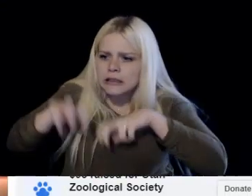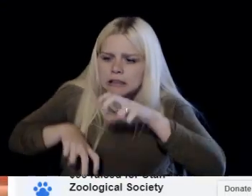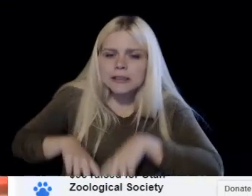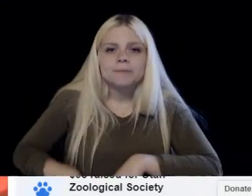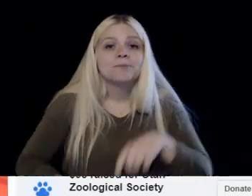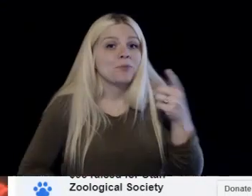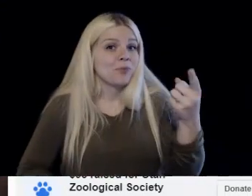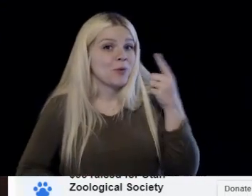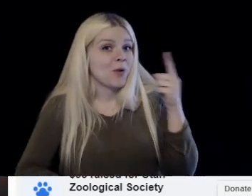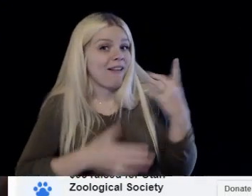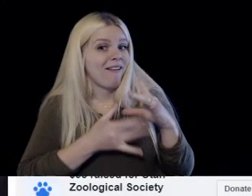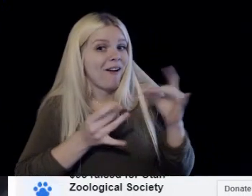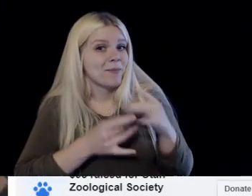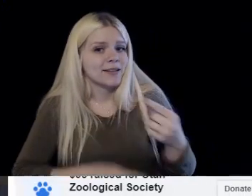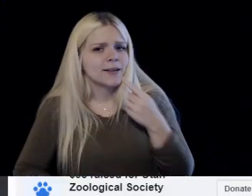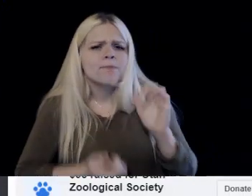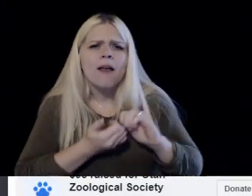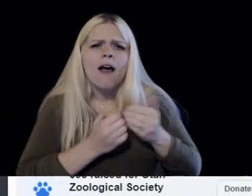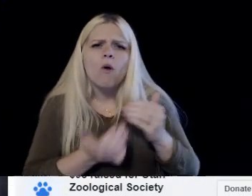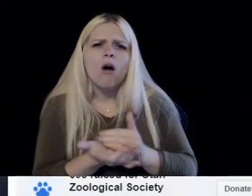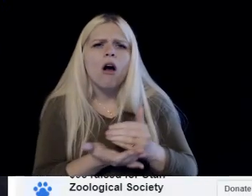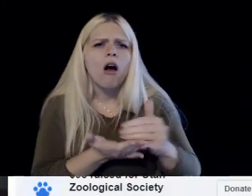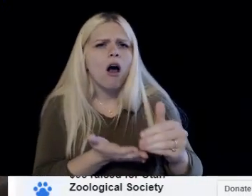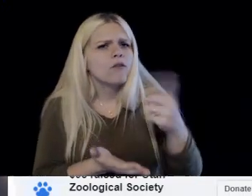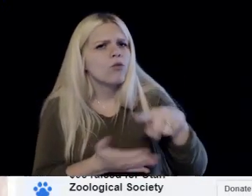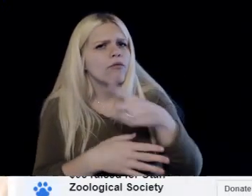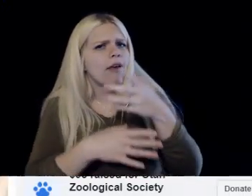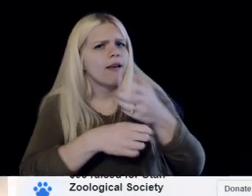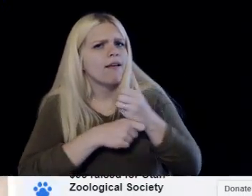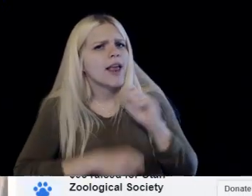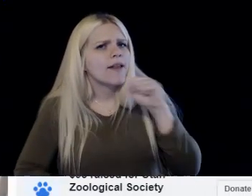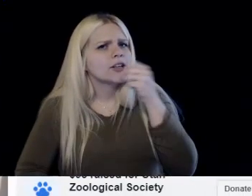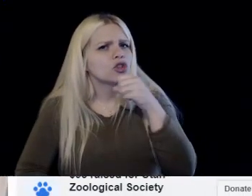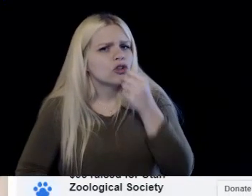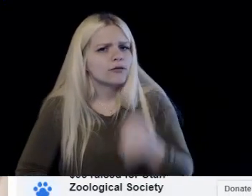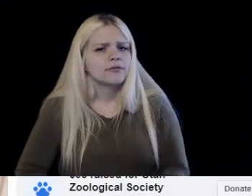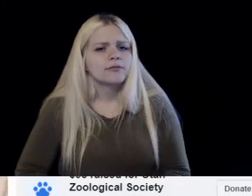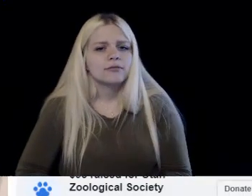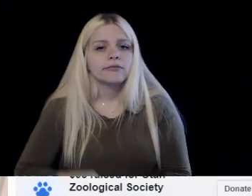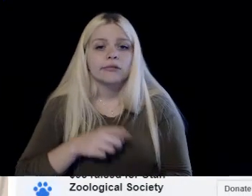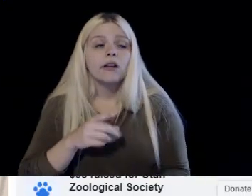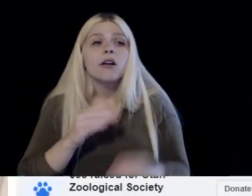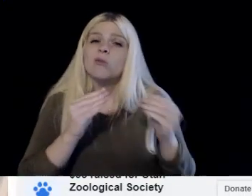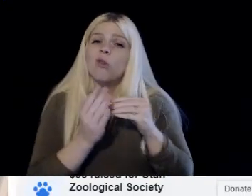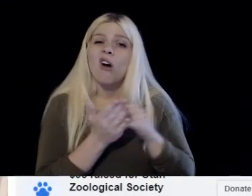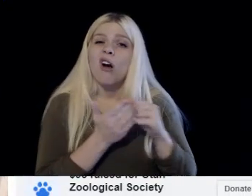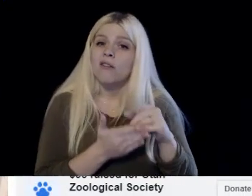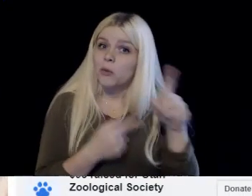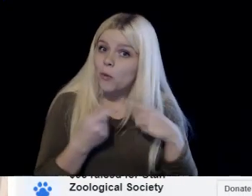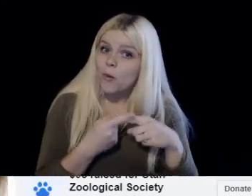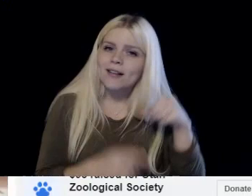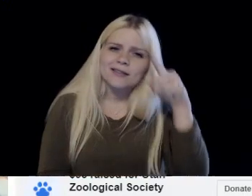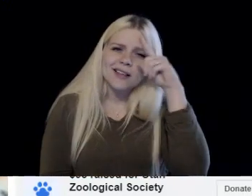often the animals get fish-sickles. Michelle: So in the summer, we do it a lot more than we do in the winter, because it's hot. Erica: Sure.